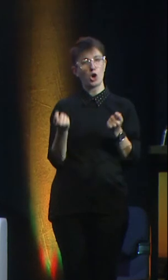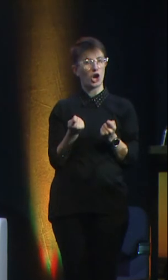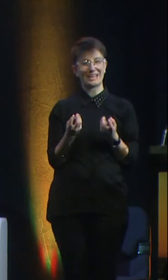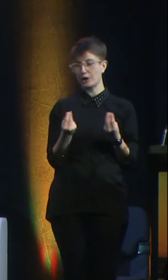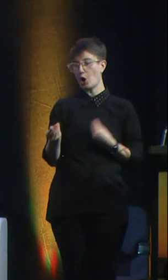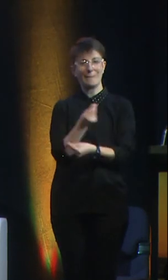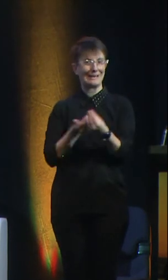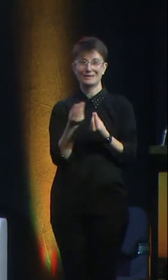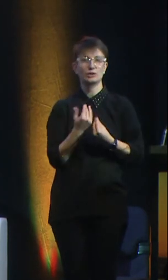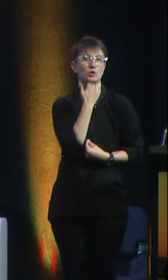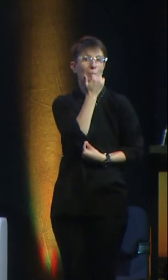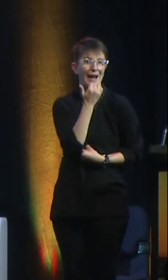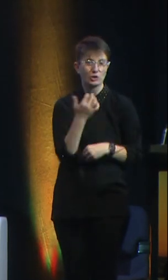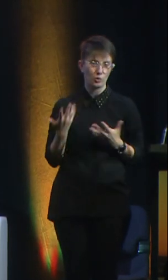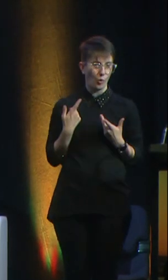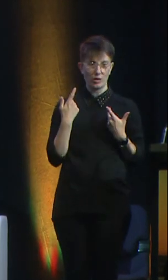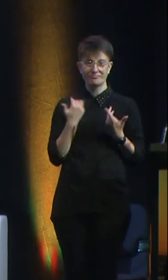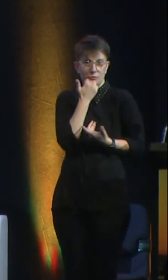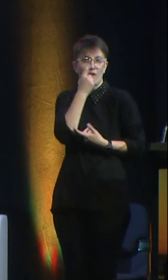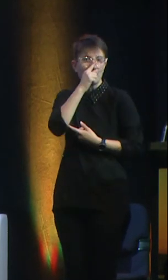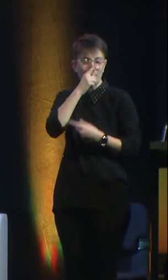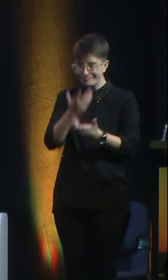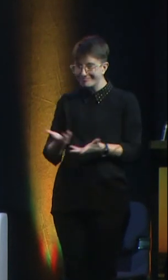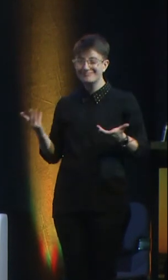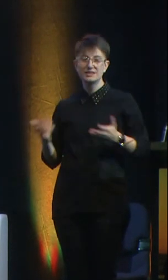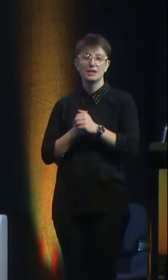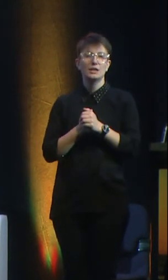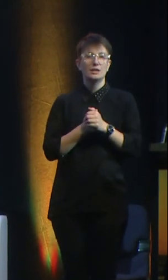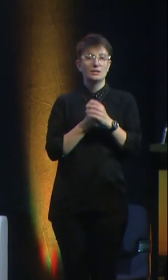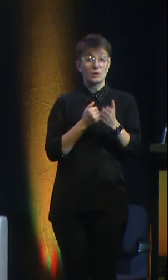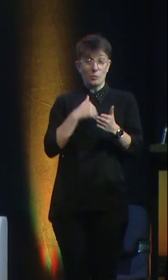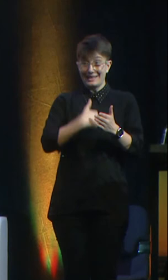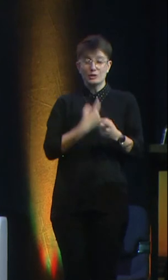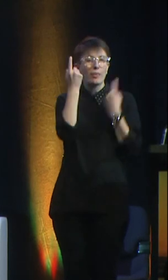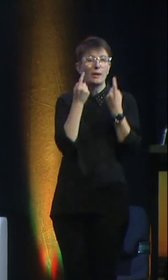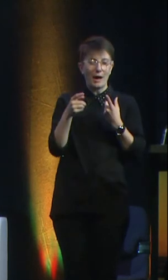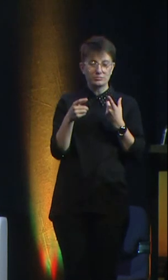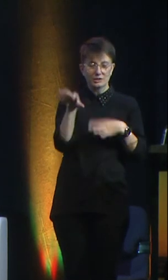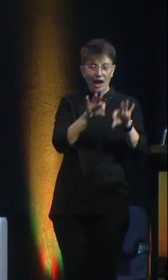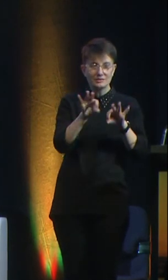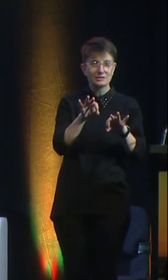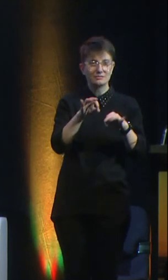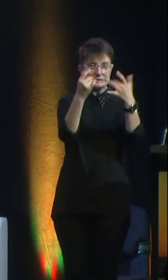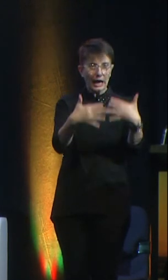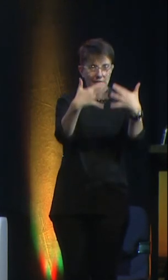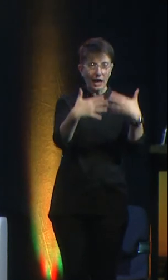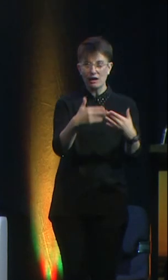the data, the facts, the innovation, the technology, and very importantly the economics of doing